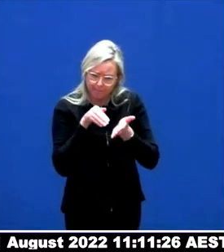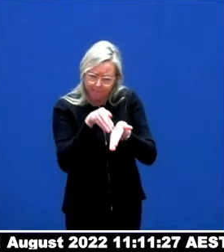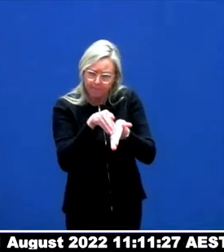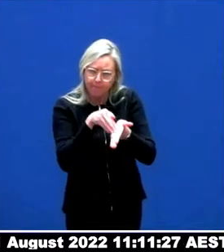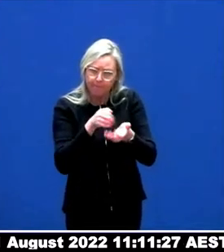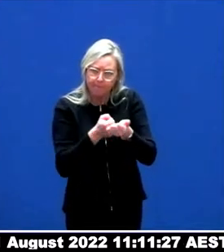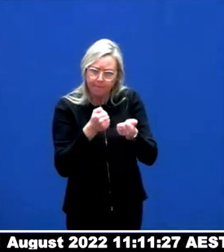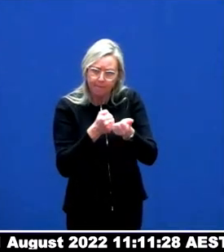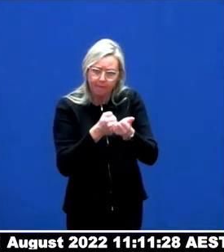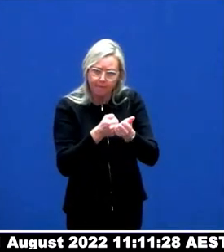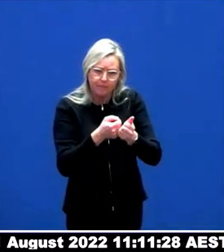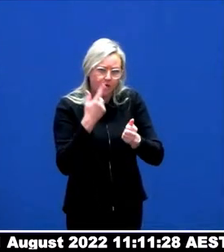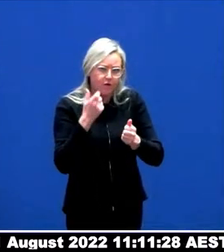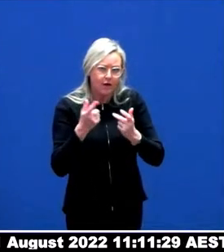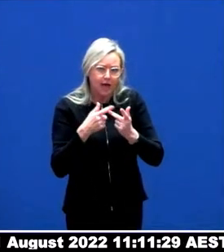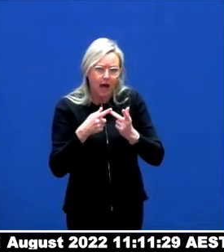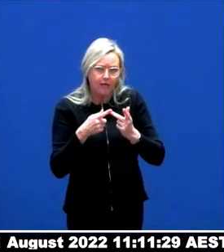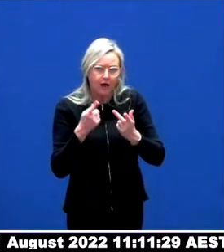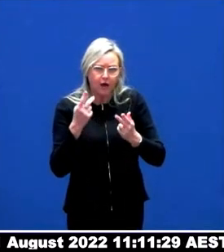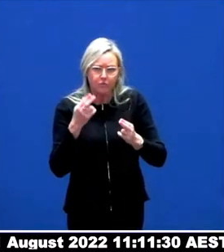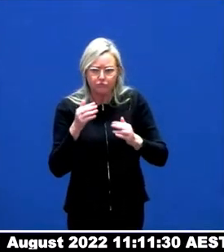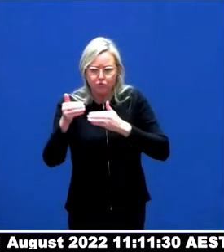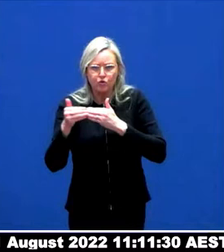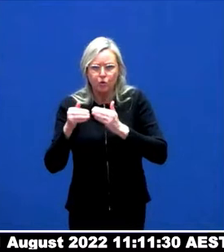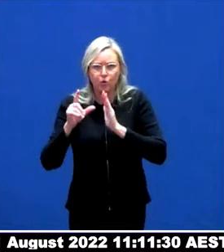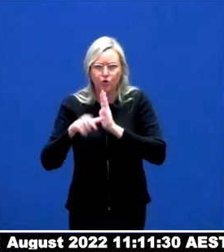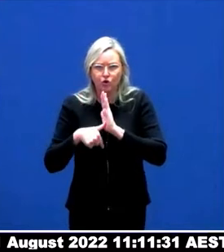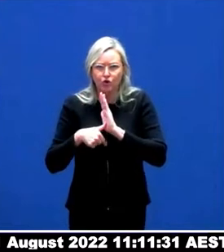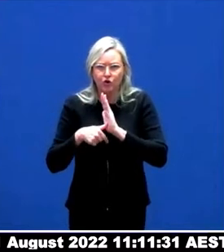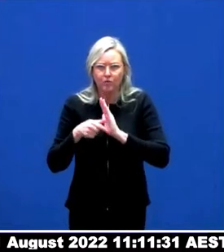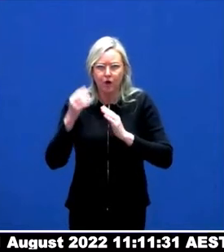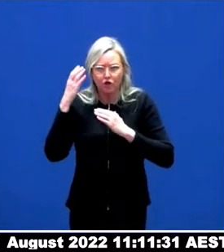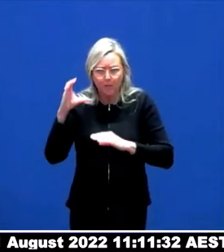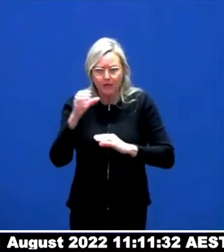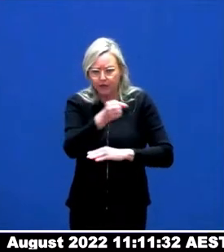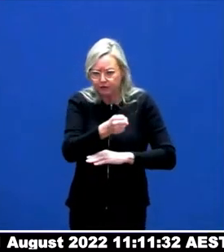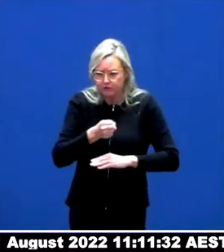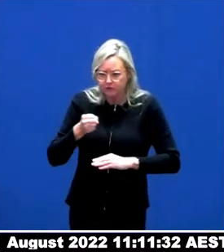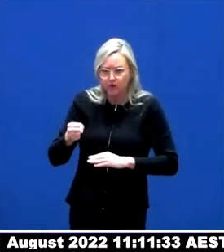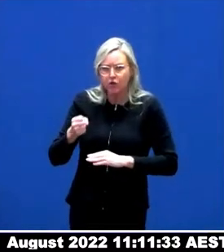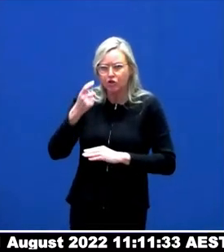accommodation. There is any number of actions that they take to stop someone falling into homelessness.